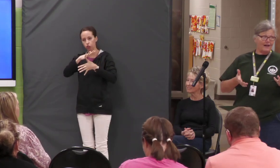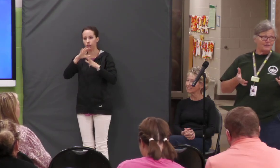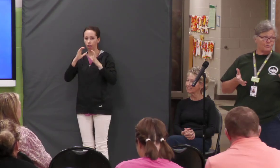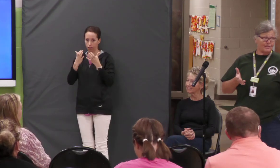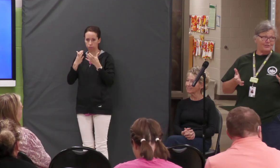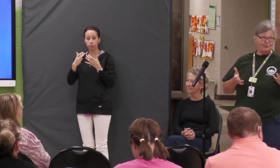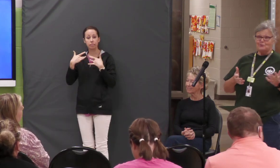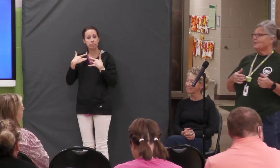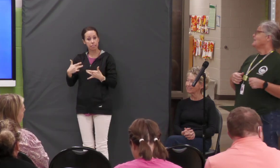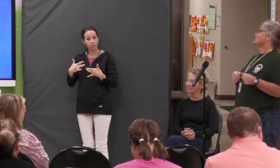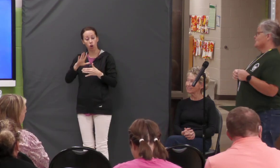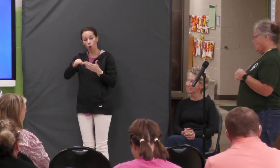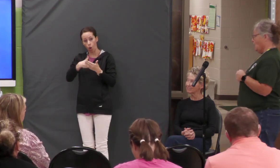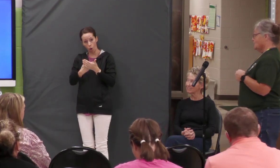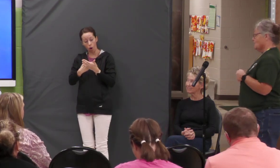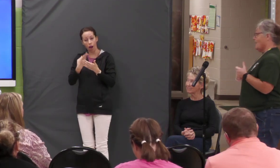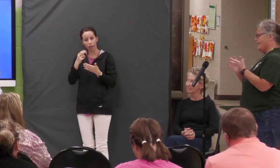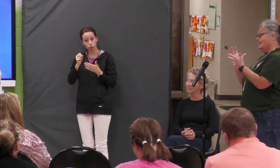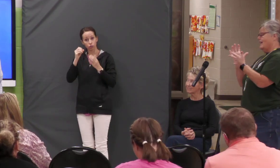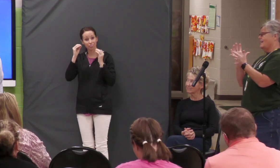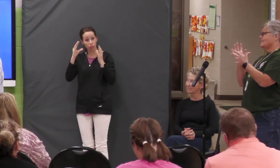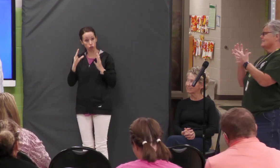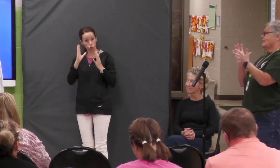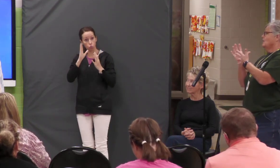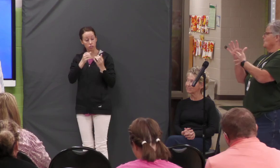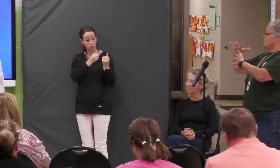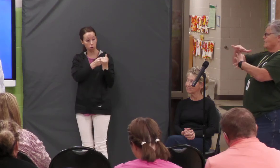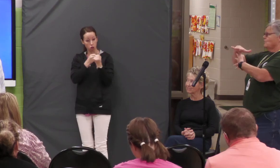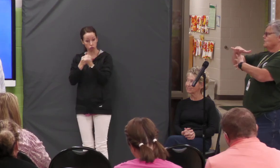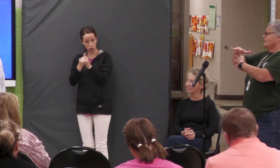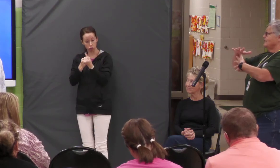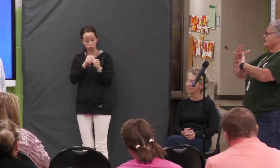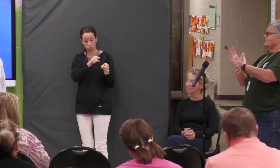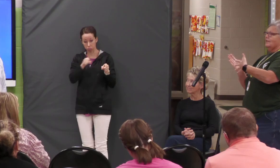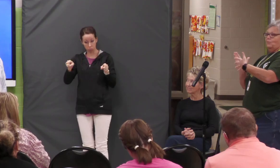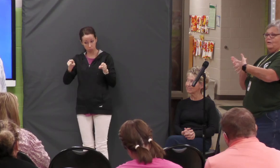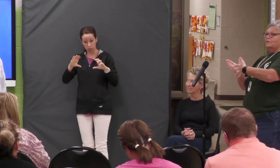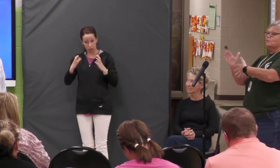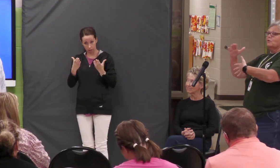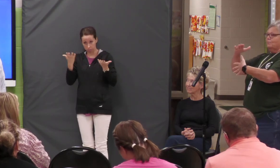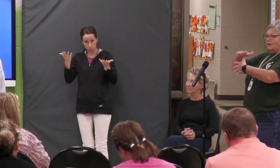the high school teachers sponsor a class whichever one it is whenever your group